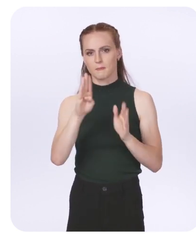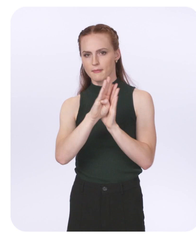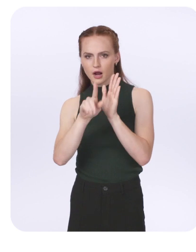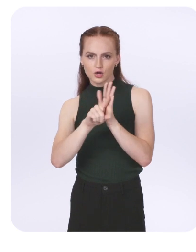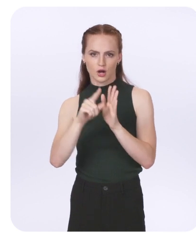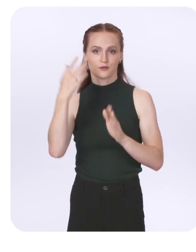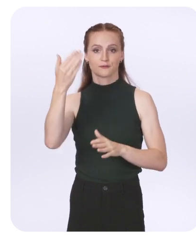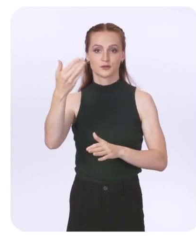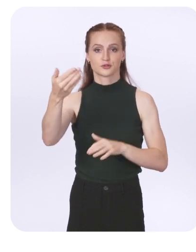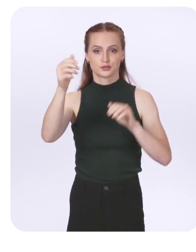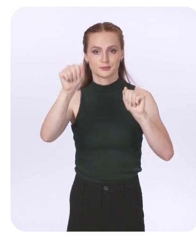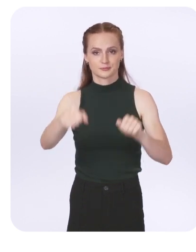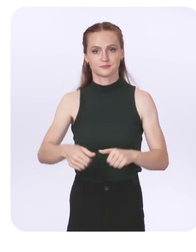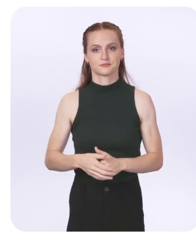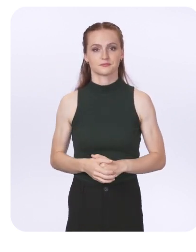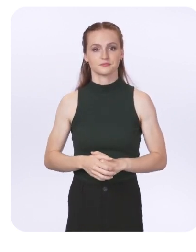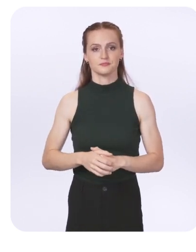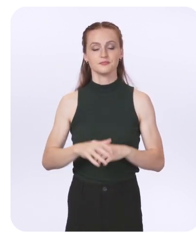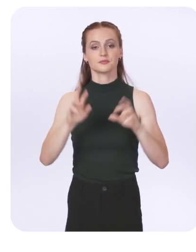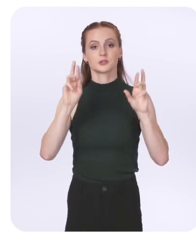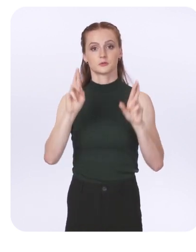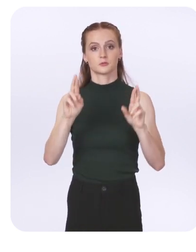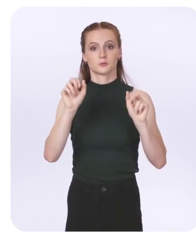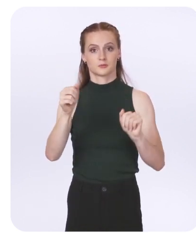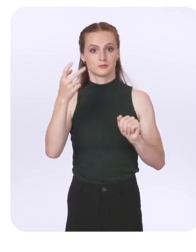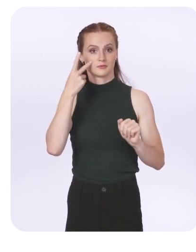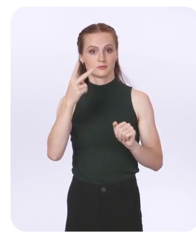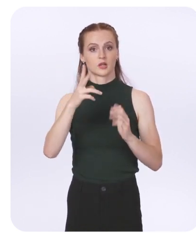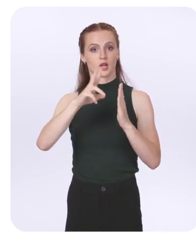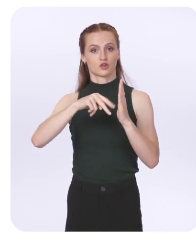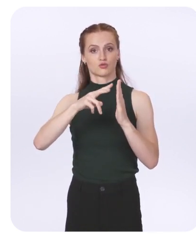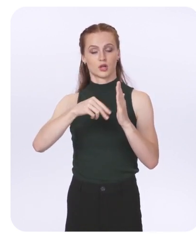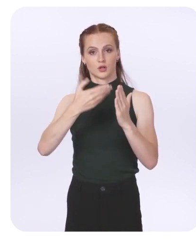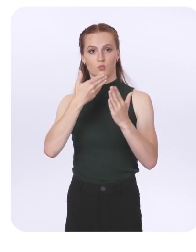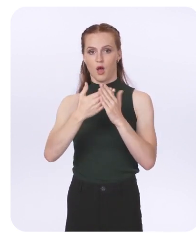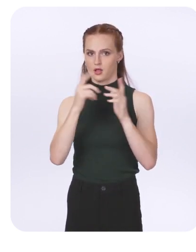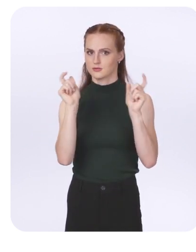was a visually stunning representation of the game’s quirky, creative universe.